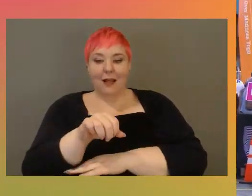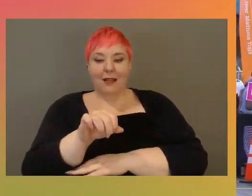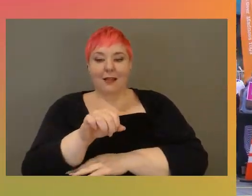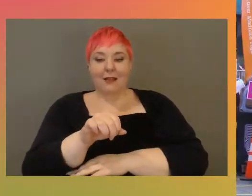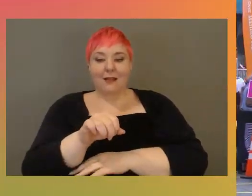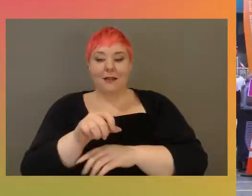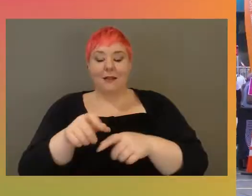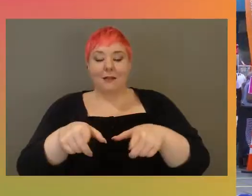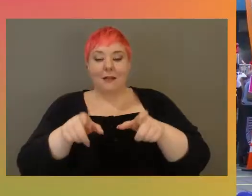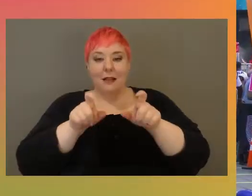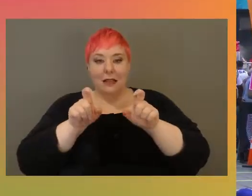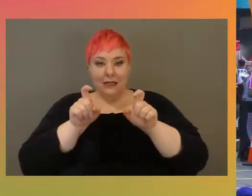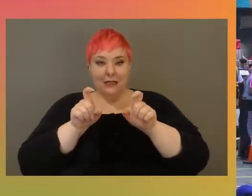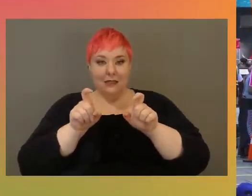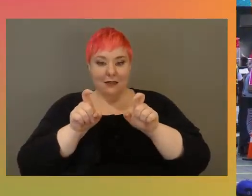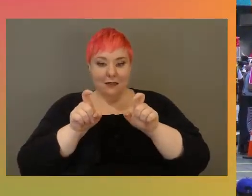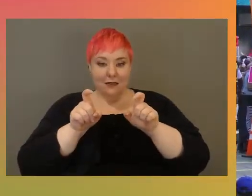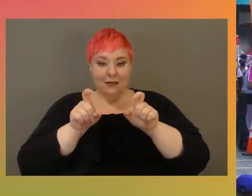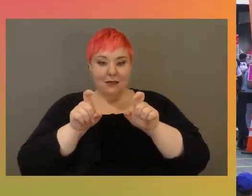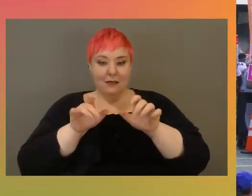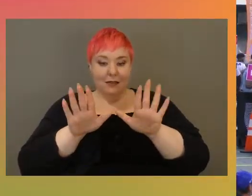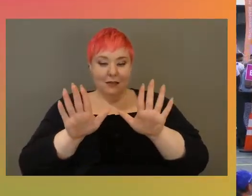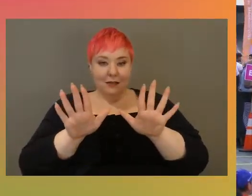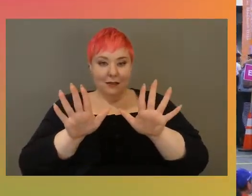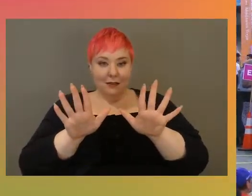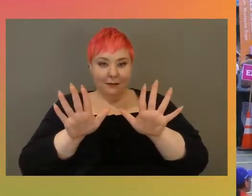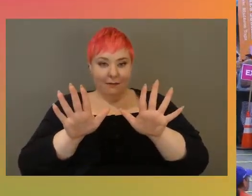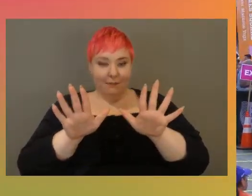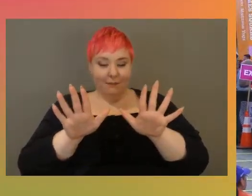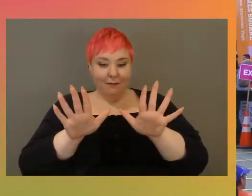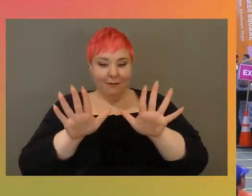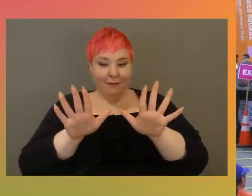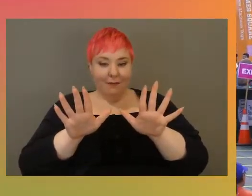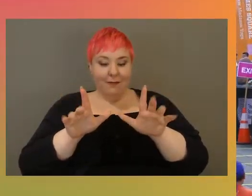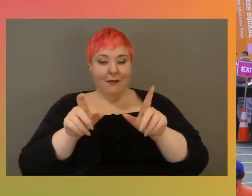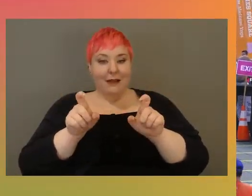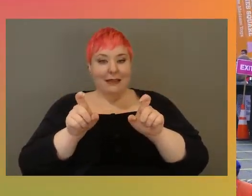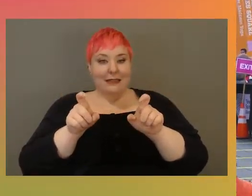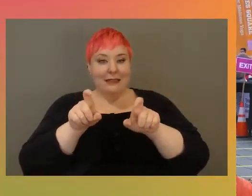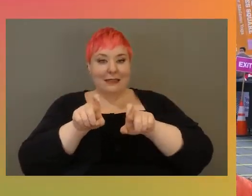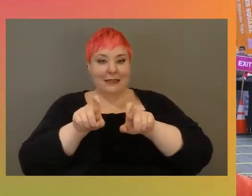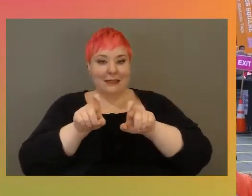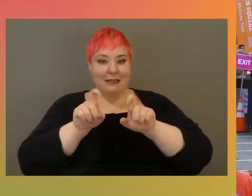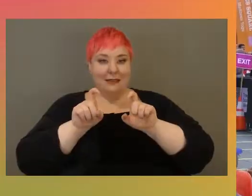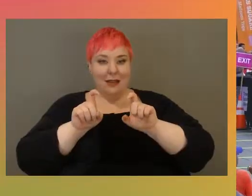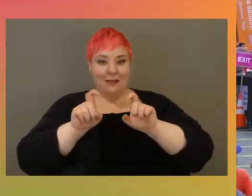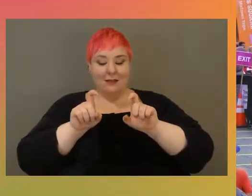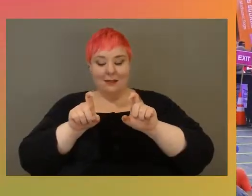AND RELEASE.